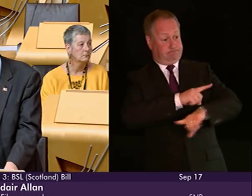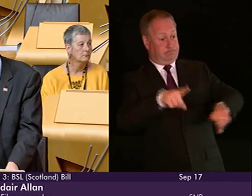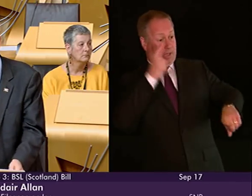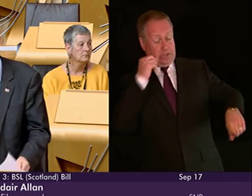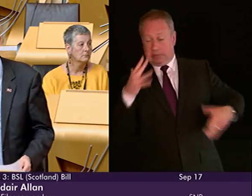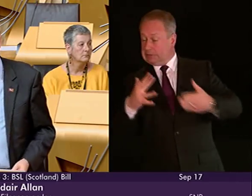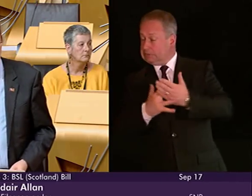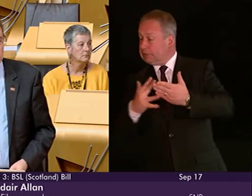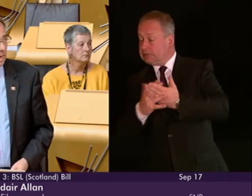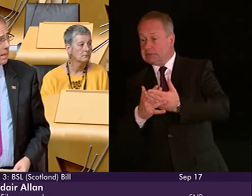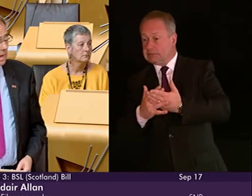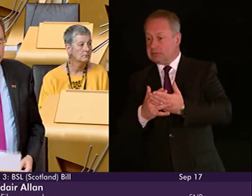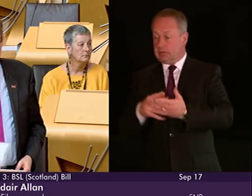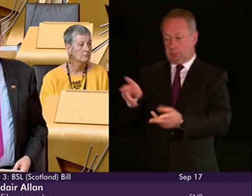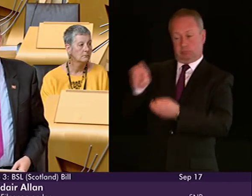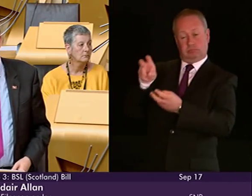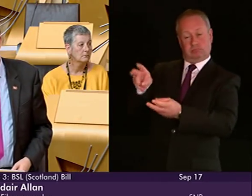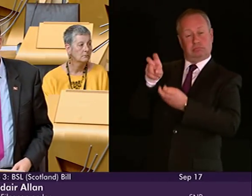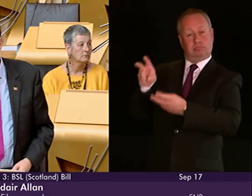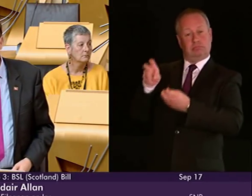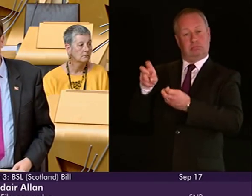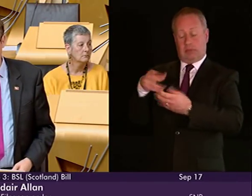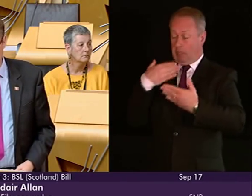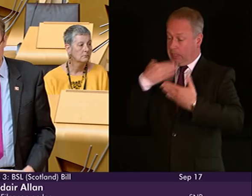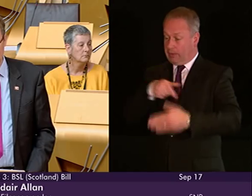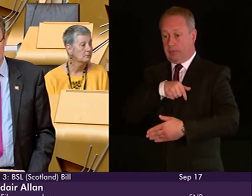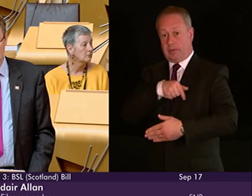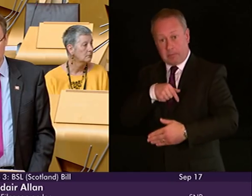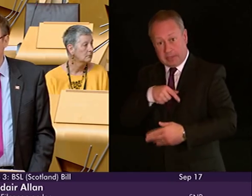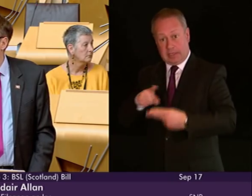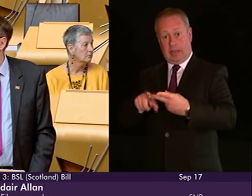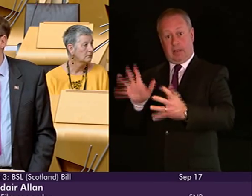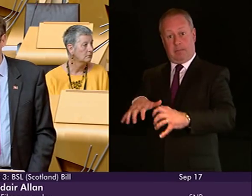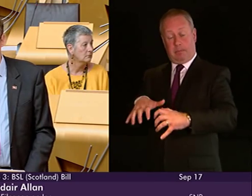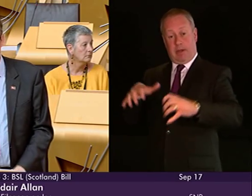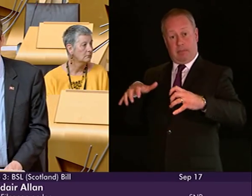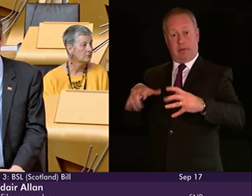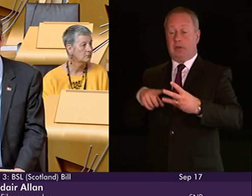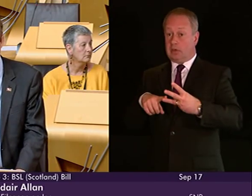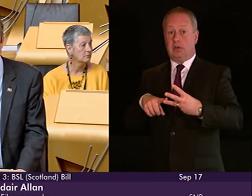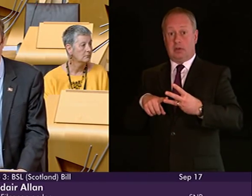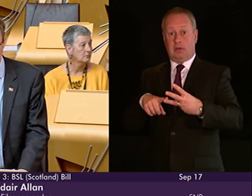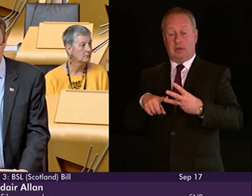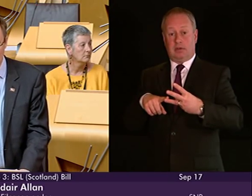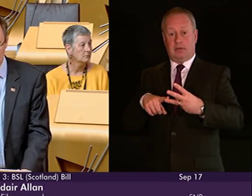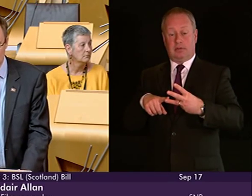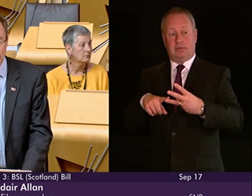to deaf BSL users. Thanks are due partly to the committee and to the Parliament itself but, more generally, I hope that as a society we